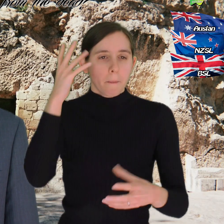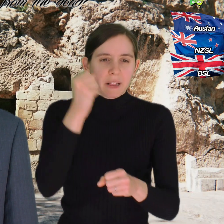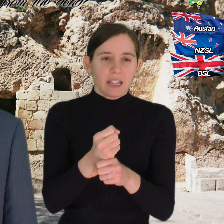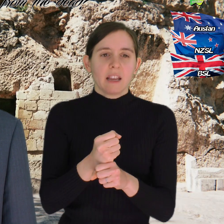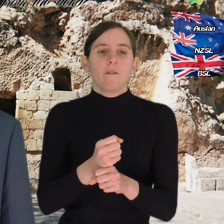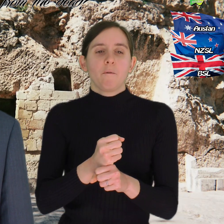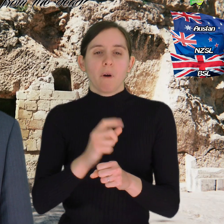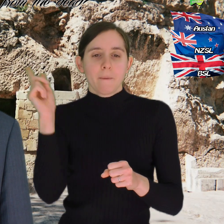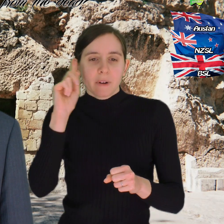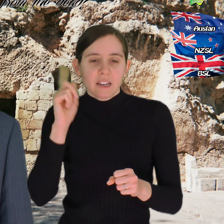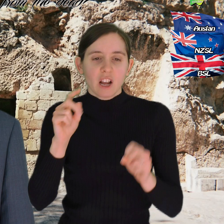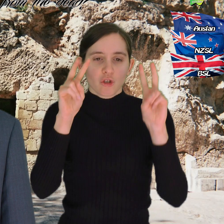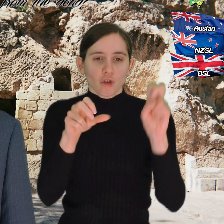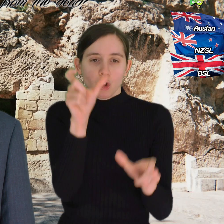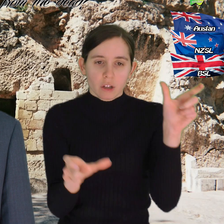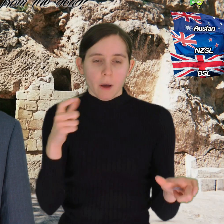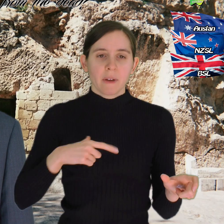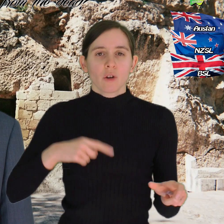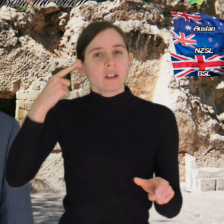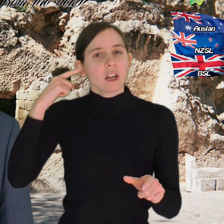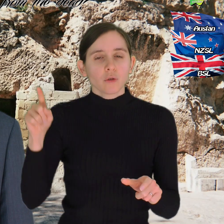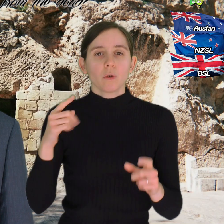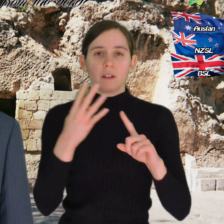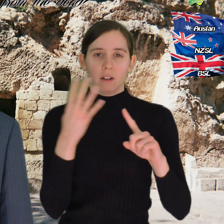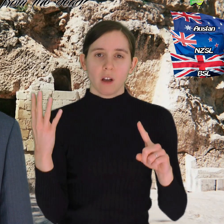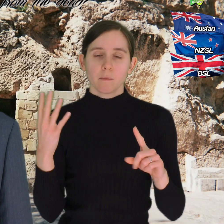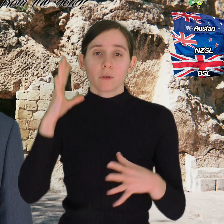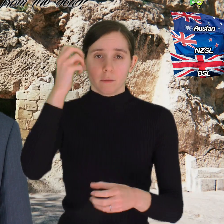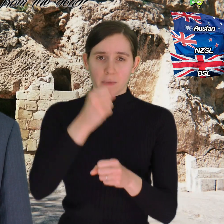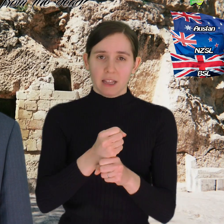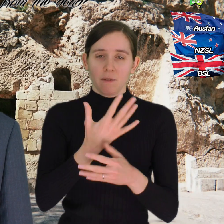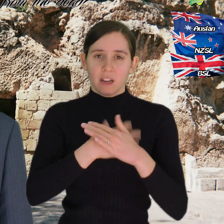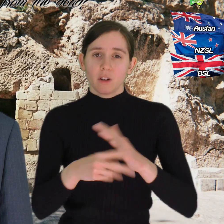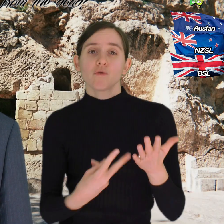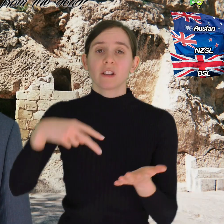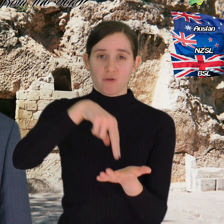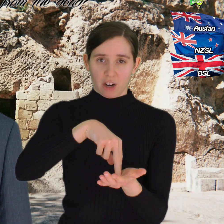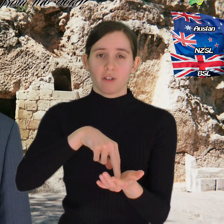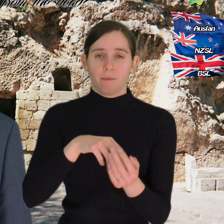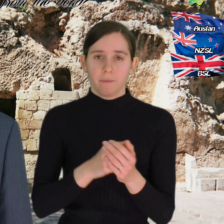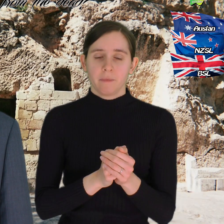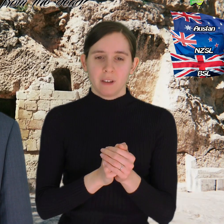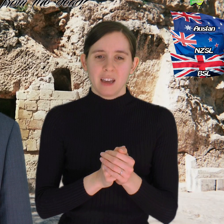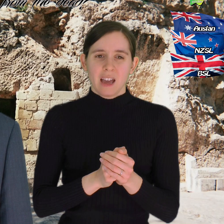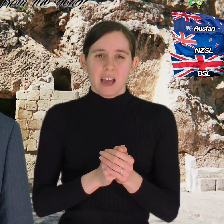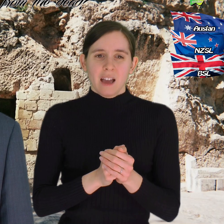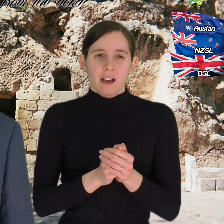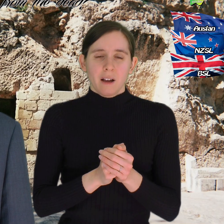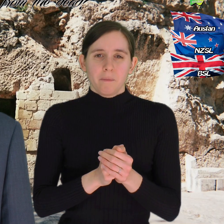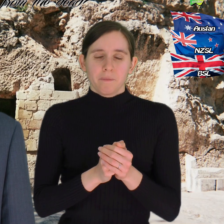modern scholars because it ignores that the disciples believed in the resurrection. It is highly unlikely